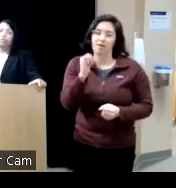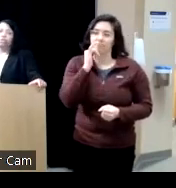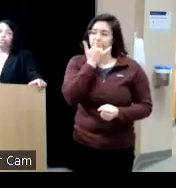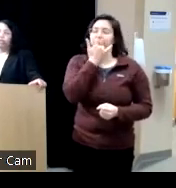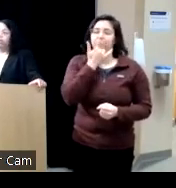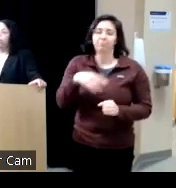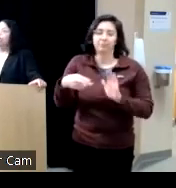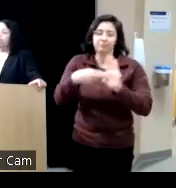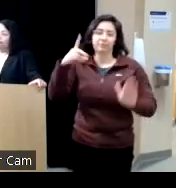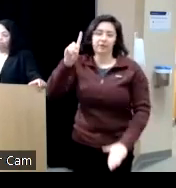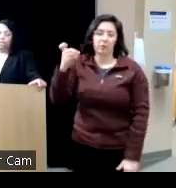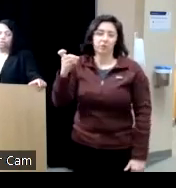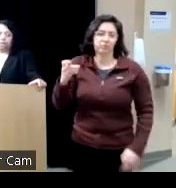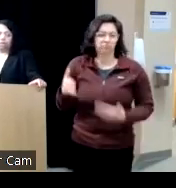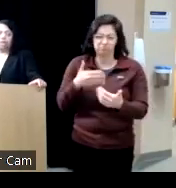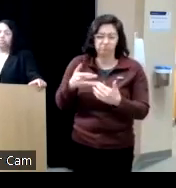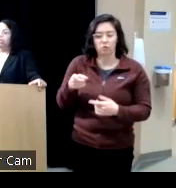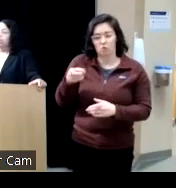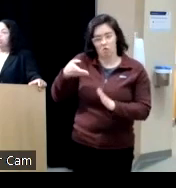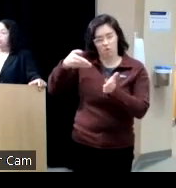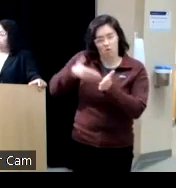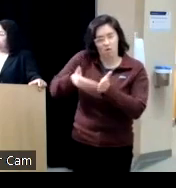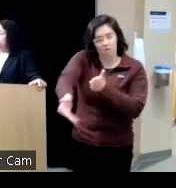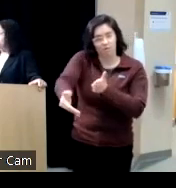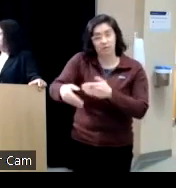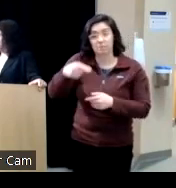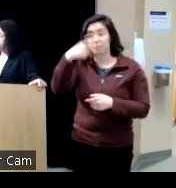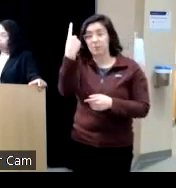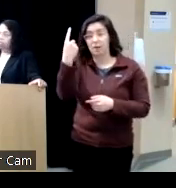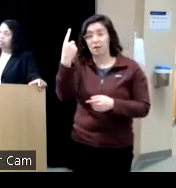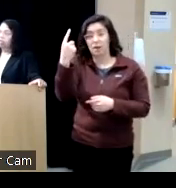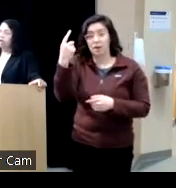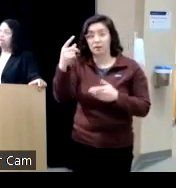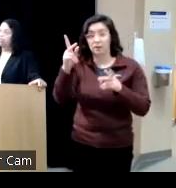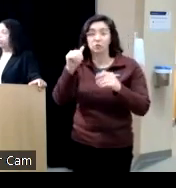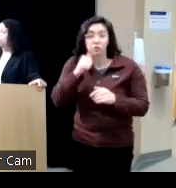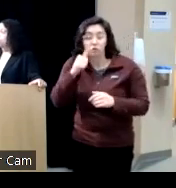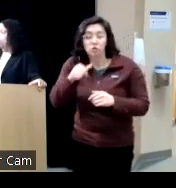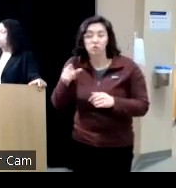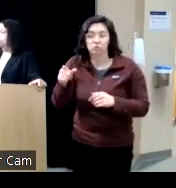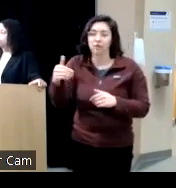a mental health disorder they often experience symptoms of depression as well as trauma